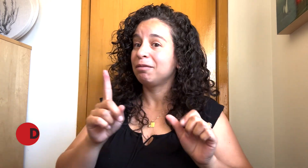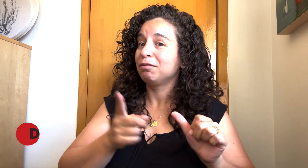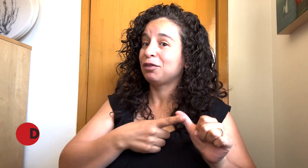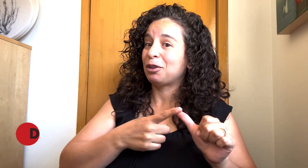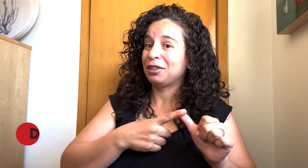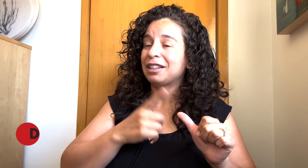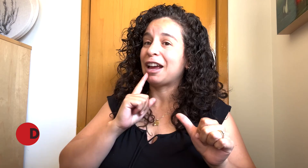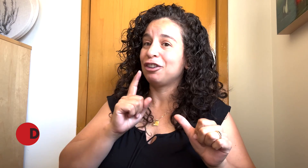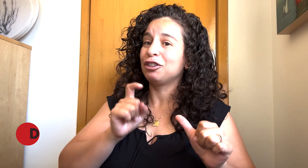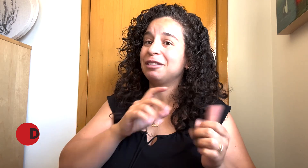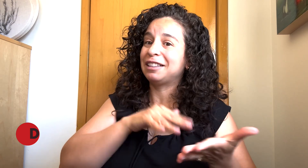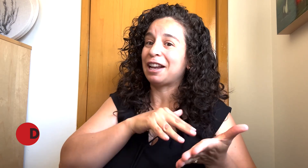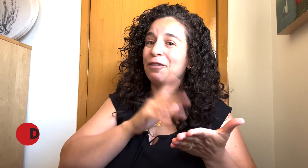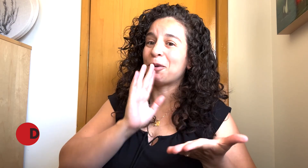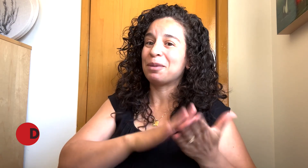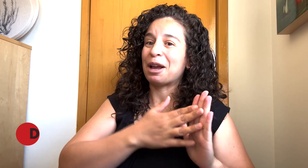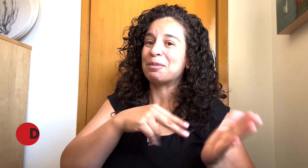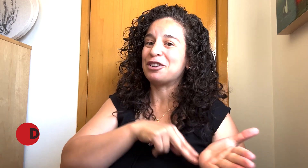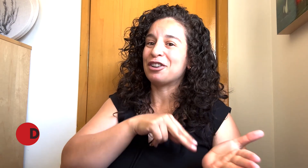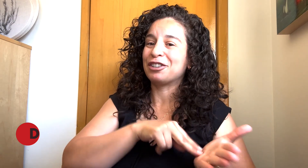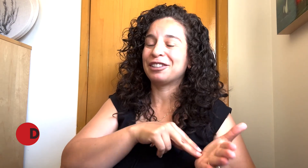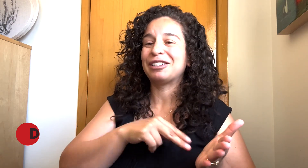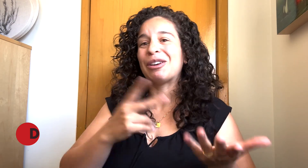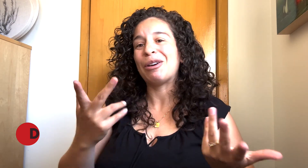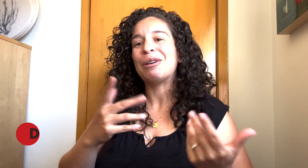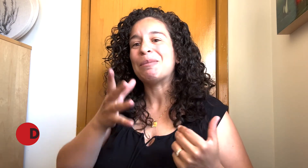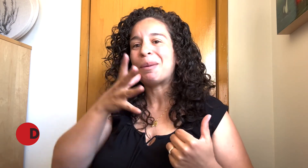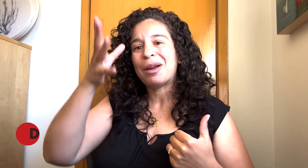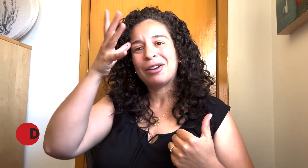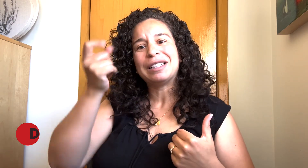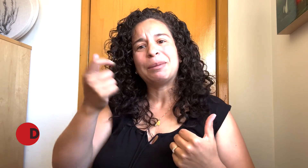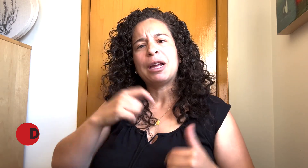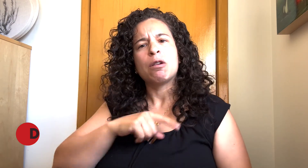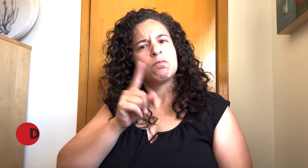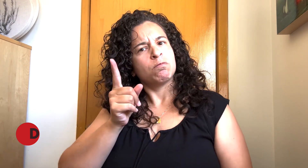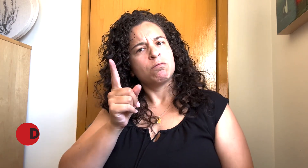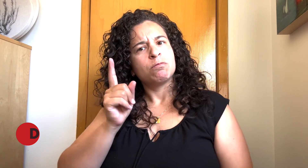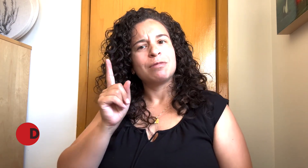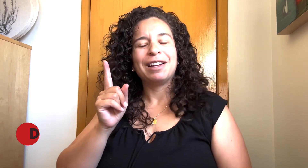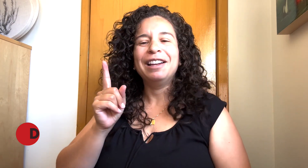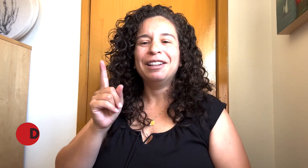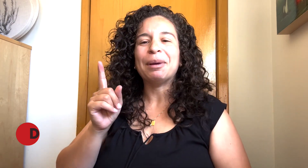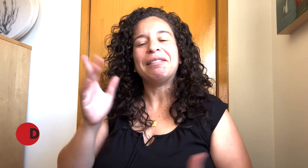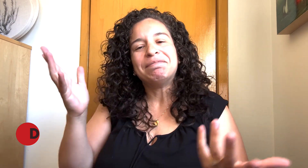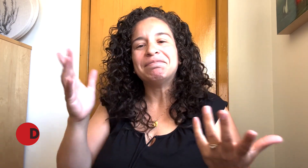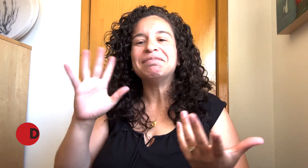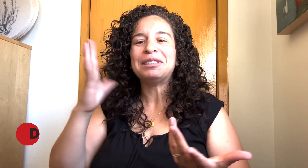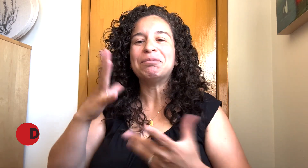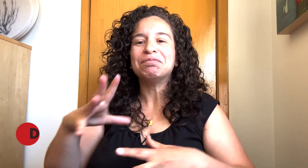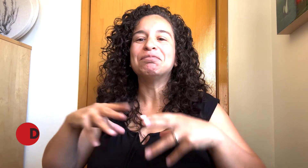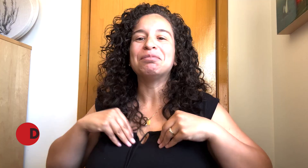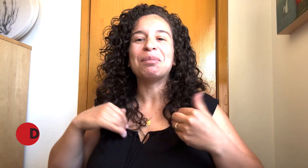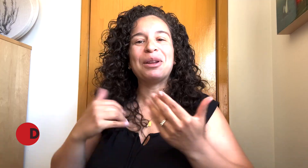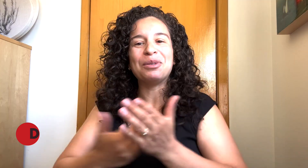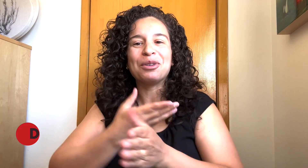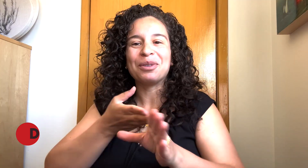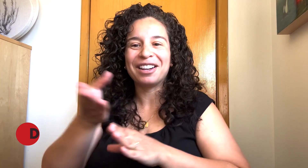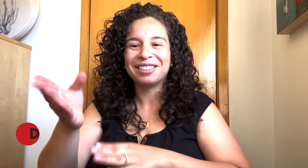I was studying to become a nurse. My parents scolded me a bit but then accepted my new career choice.